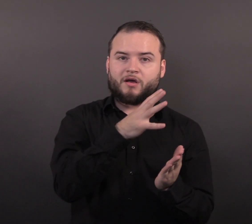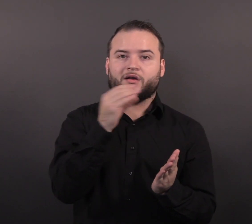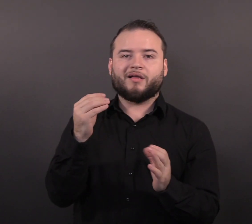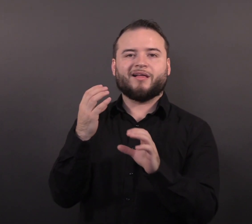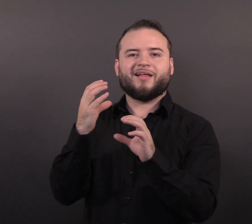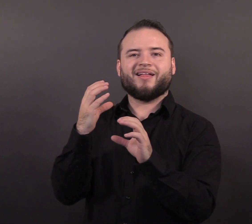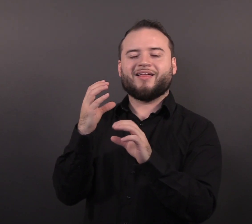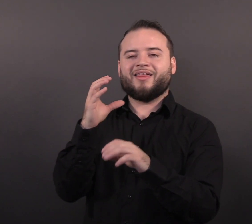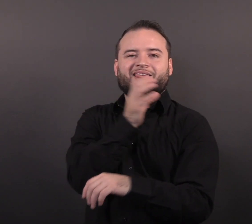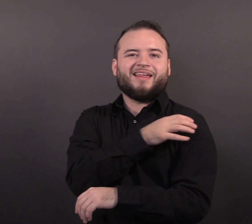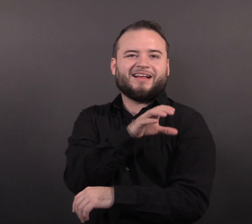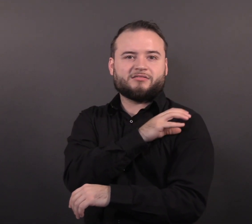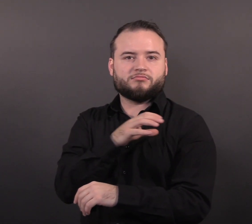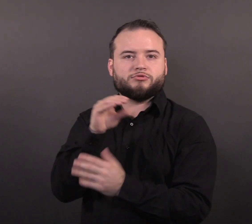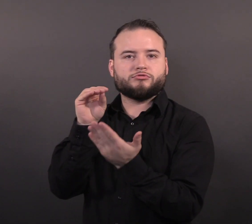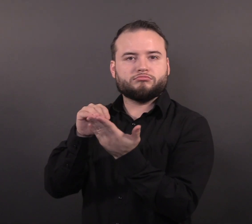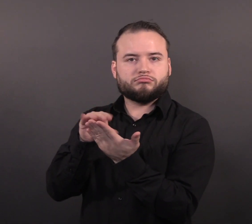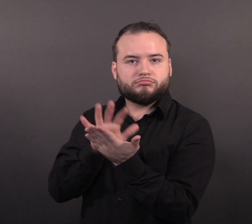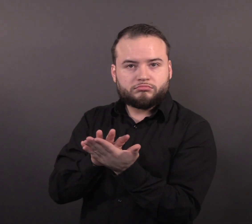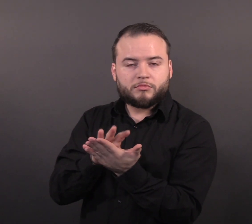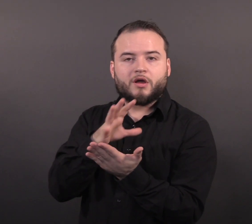and statistical aggregation. •